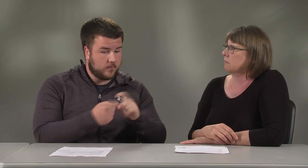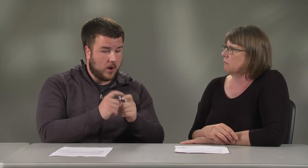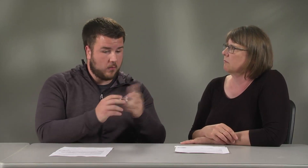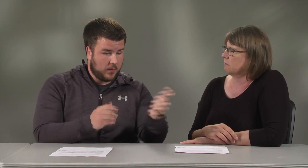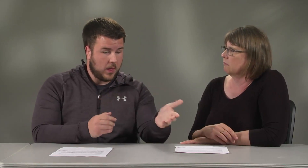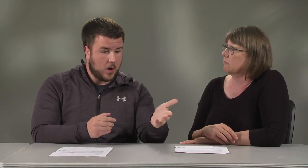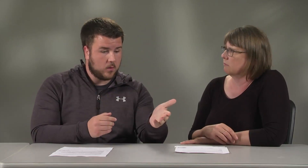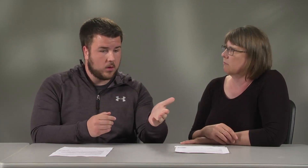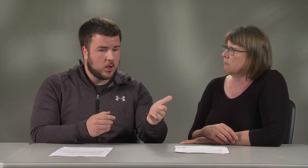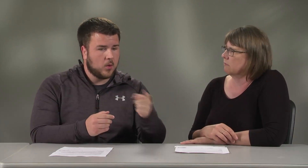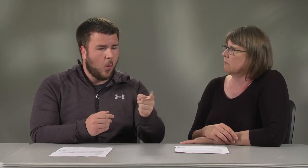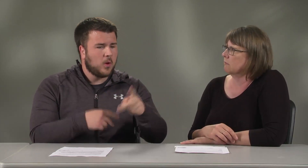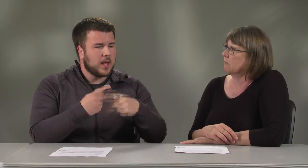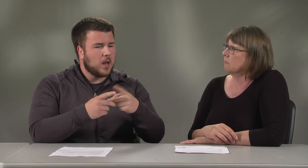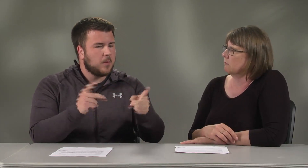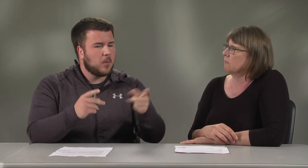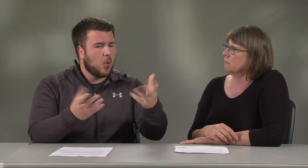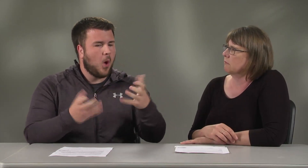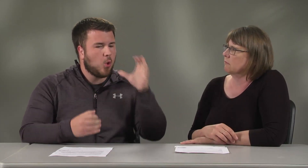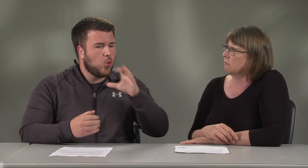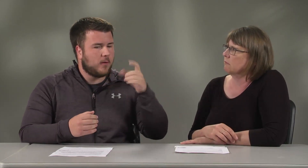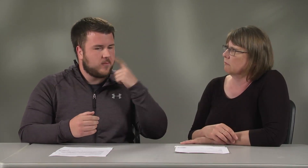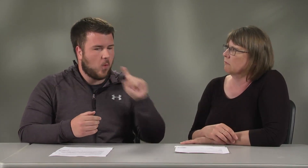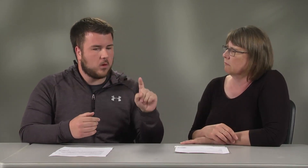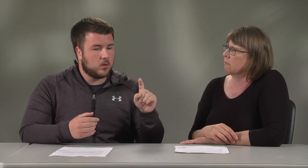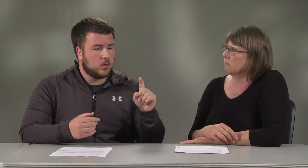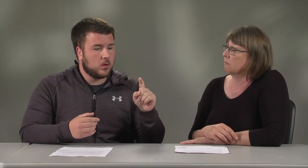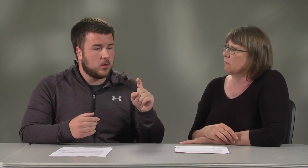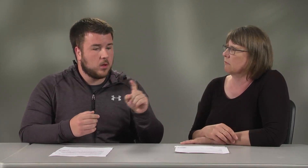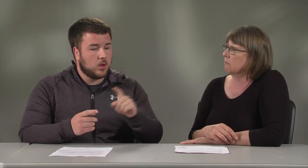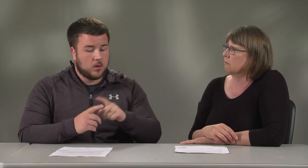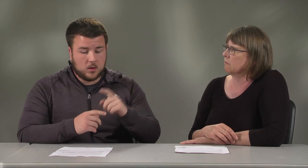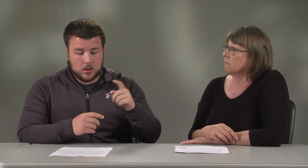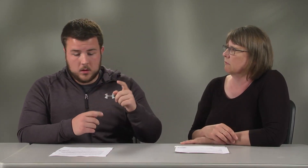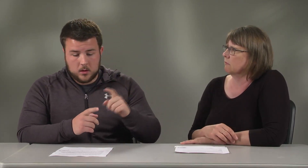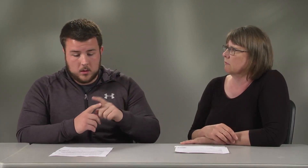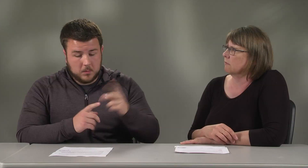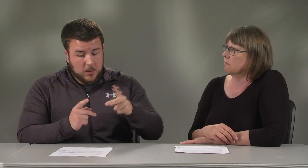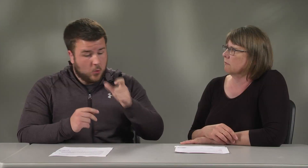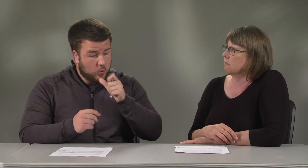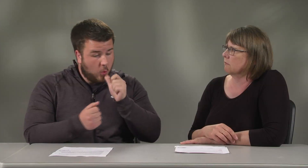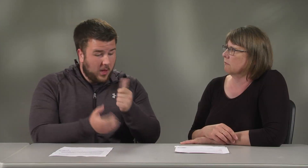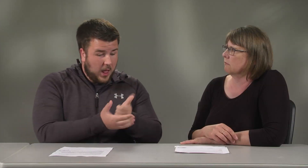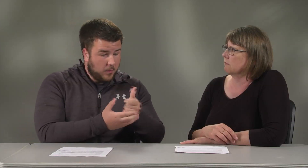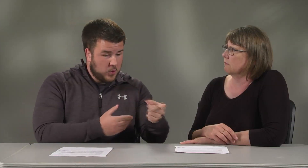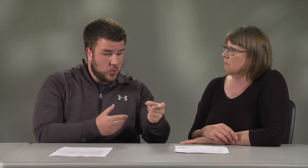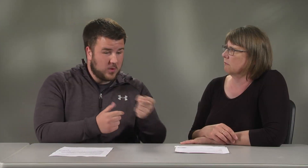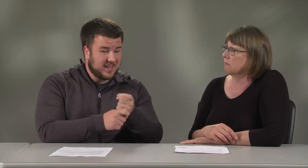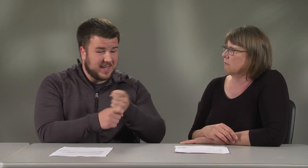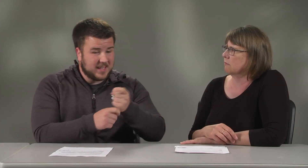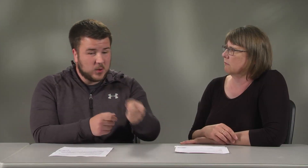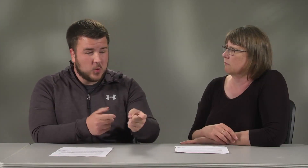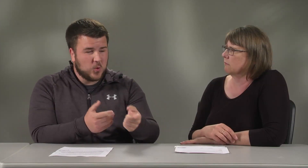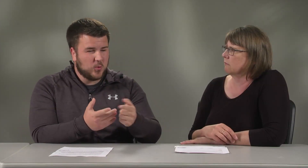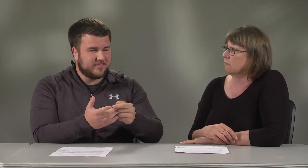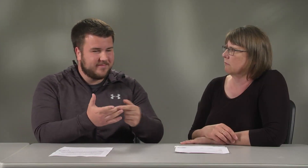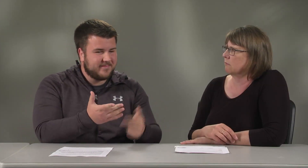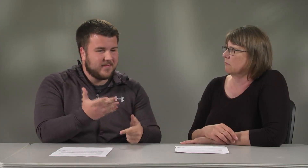and they don't care that you're deaf, that's a good friend there. Those are the people you wanna look for. But, people who aren't willing to help,